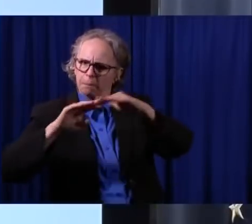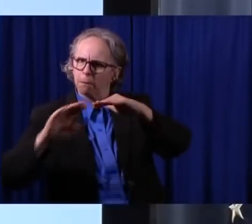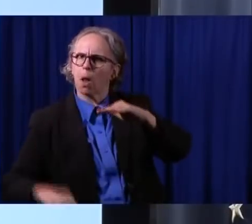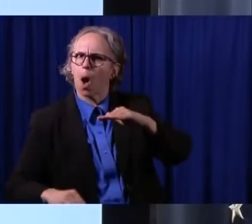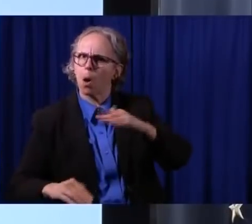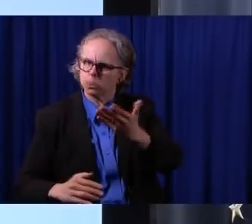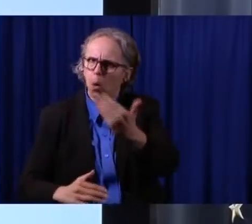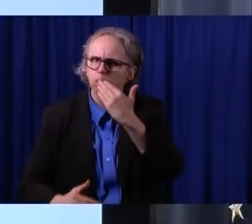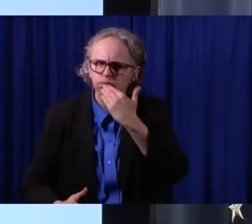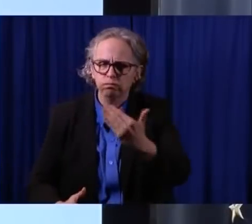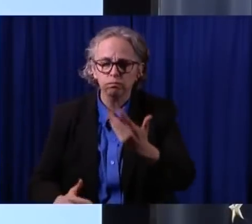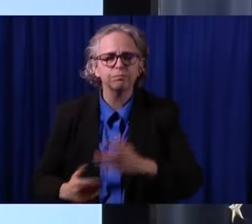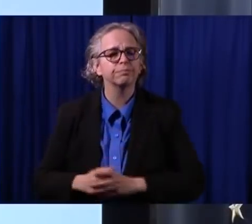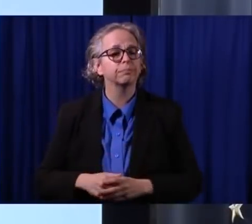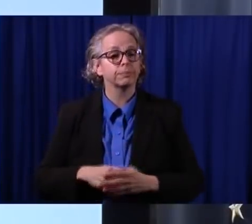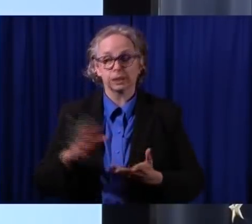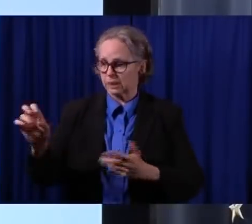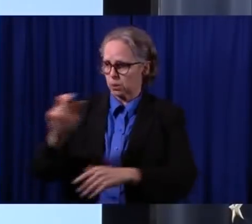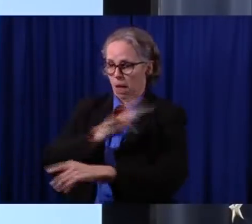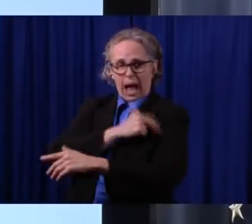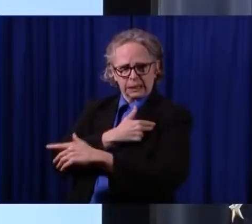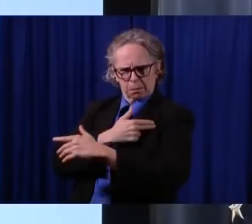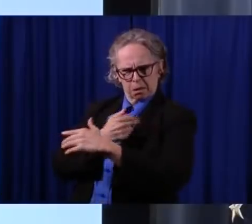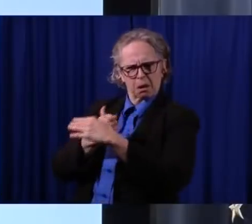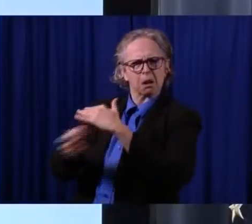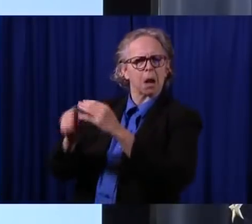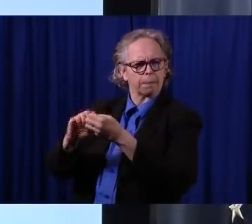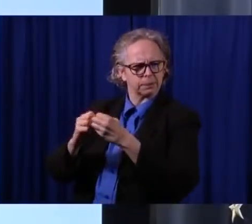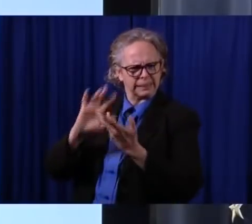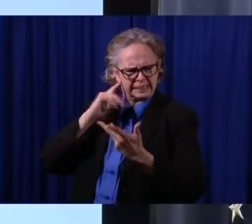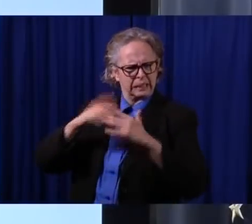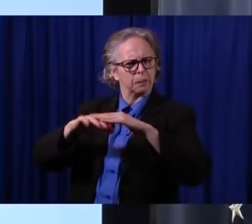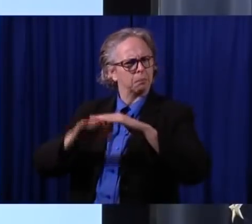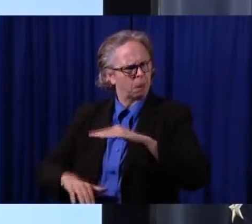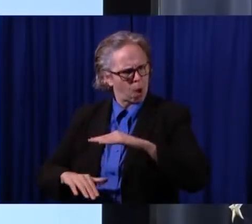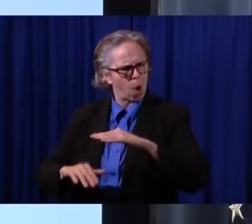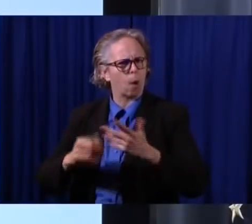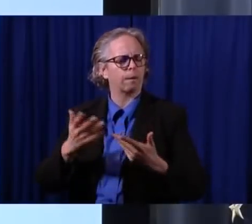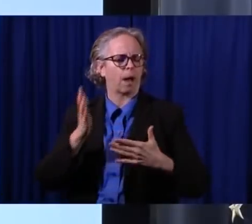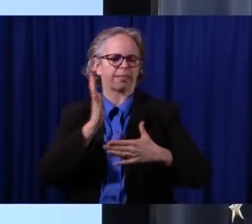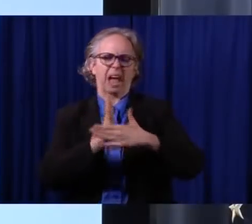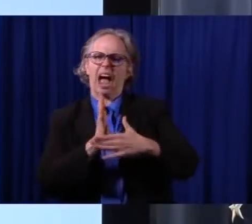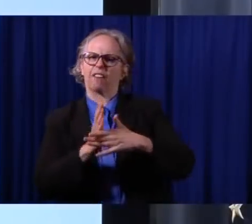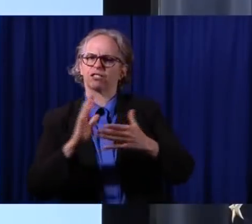IS UNDER THE 21 DAY AVERAGE. IF YOU LOOK AT THE NUMBER OF